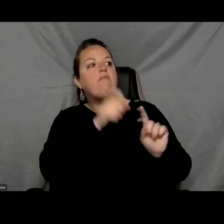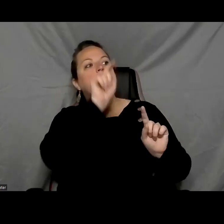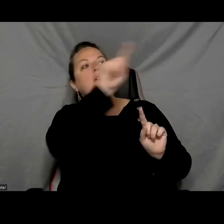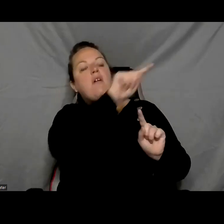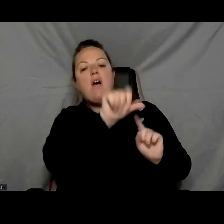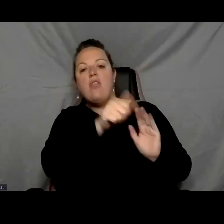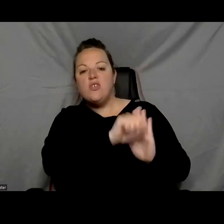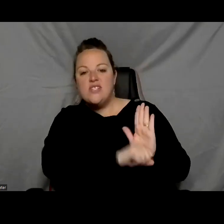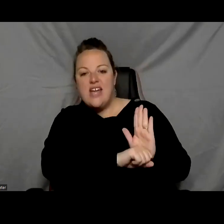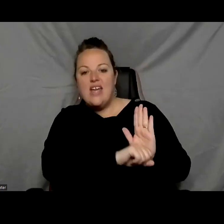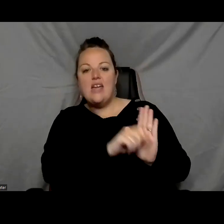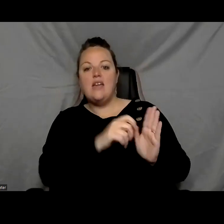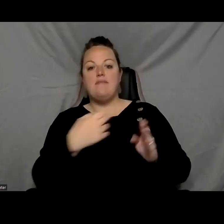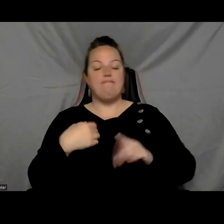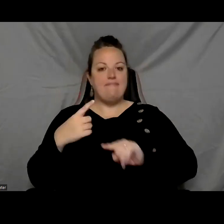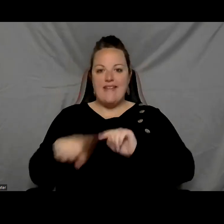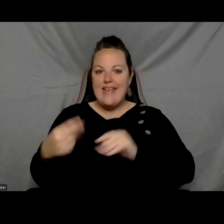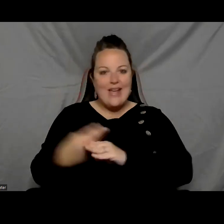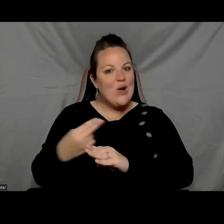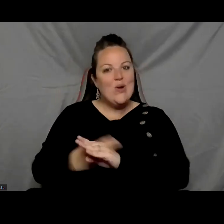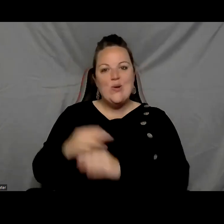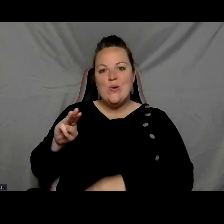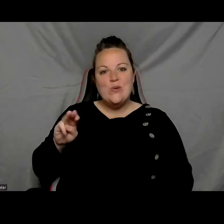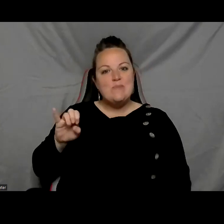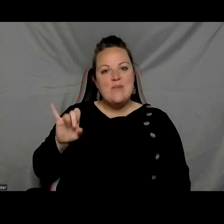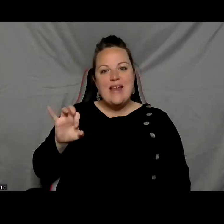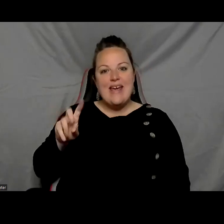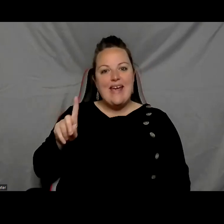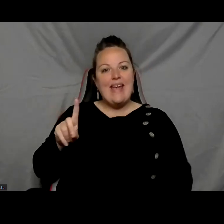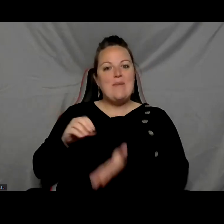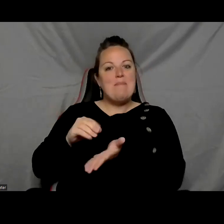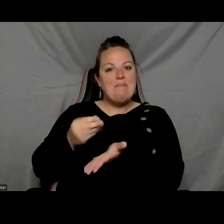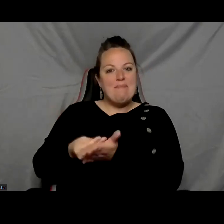dollars to get that. You can't do that. So right now, I am asking